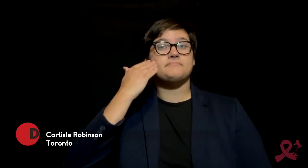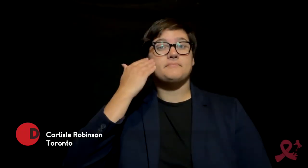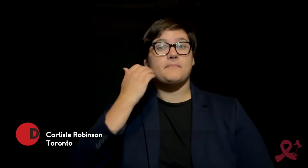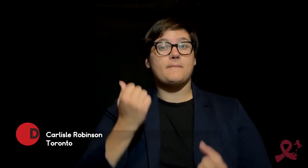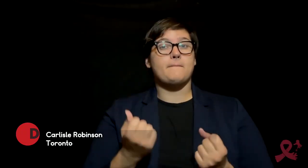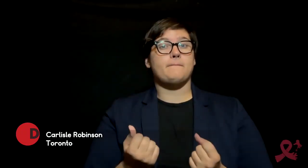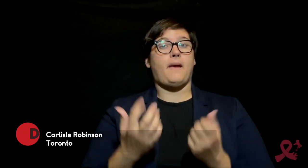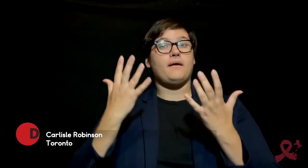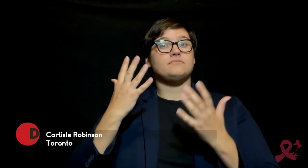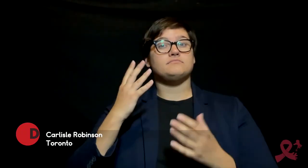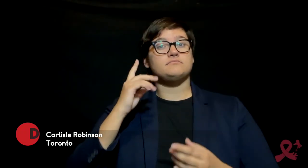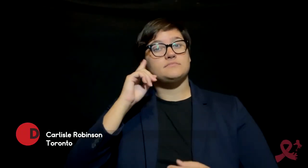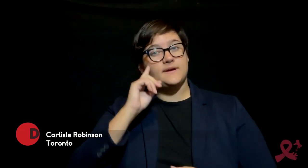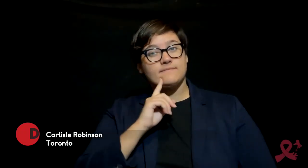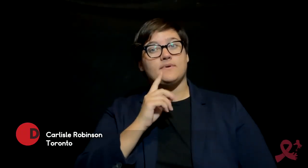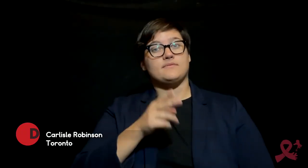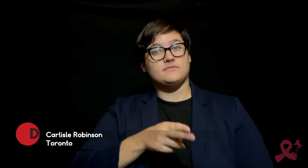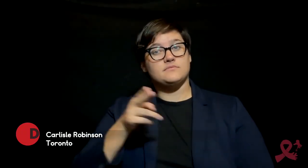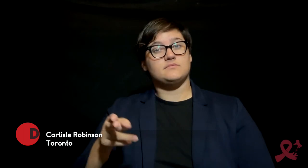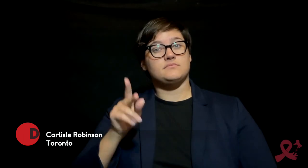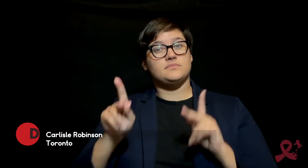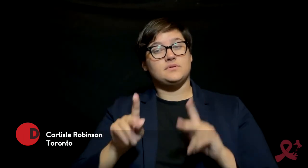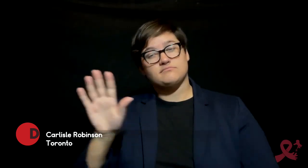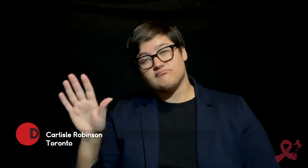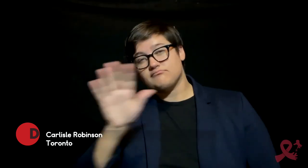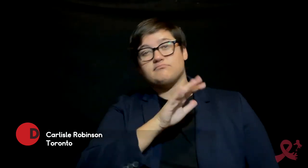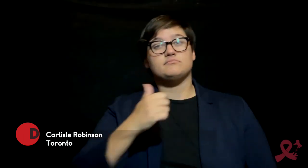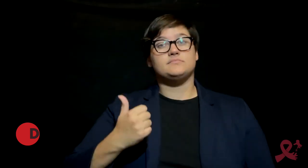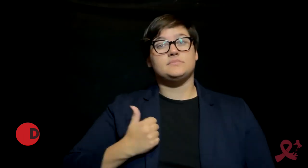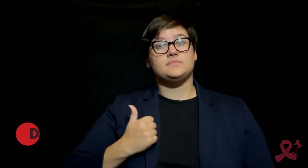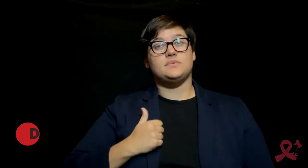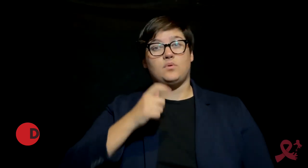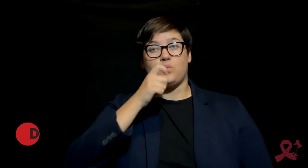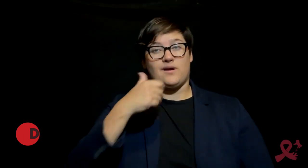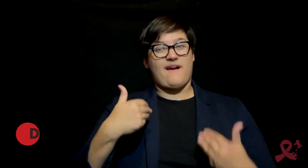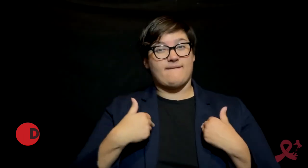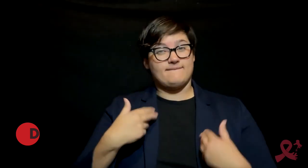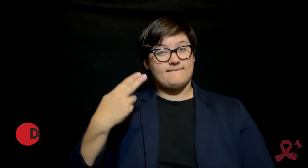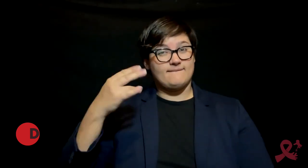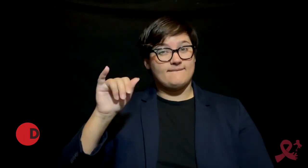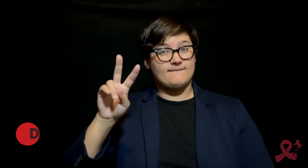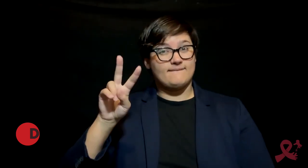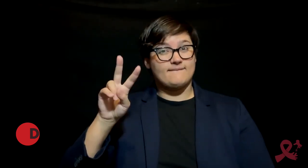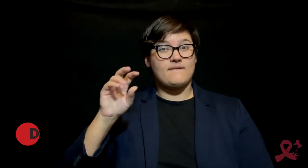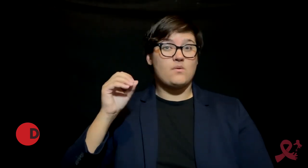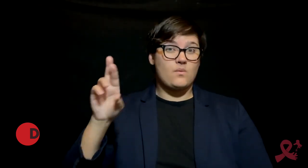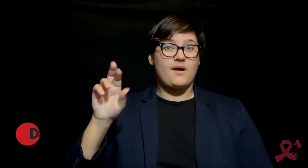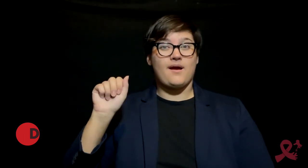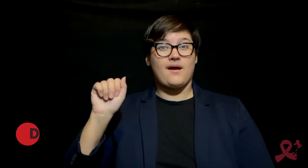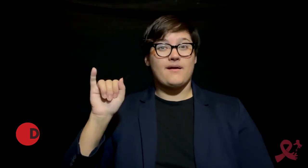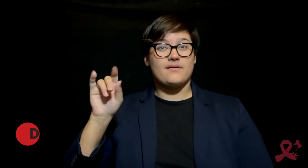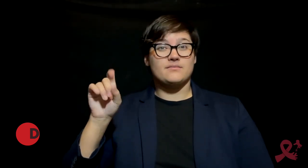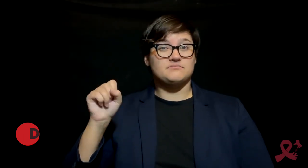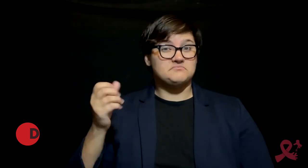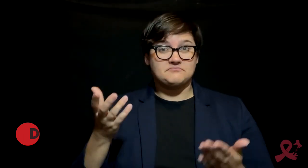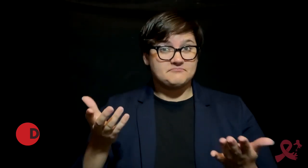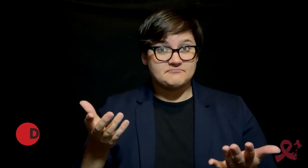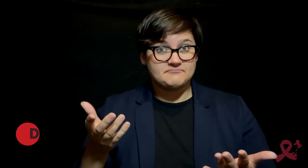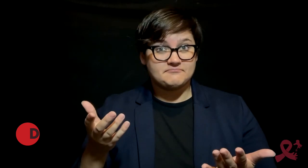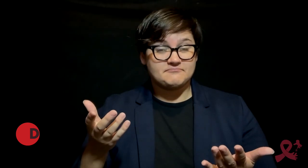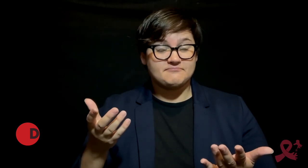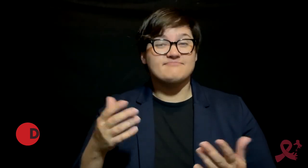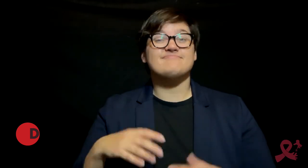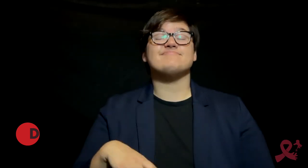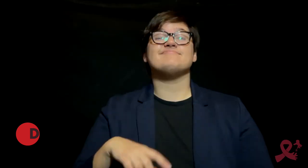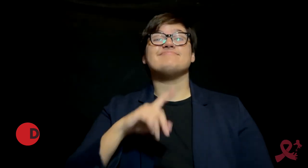Do you know how many Deaf and hard of hearing people in Canada have HIV or AIDS?